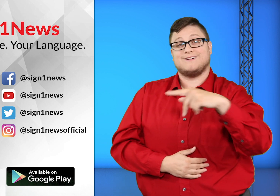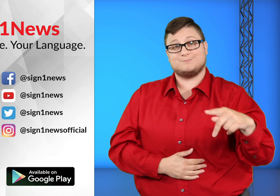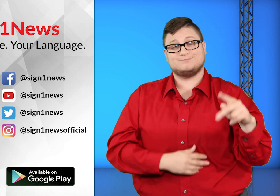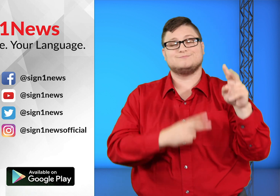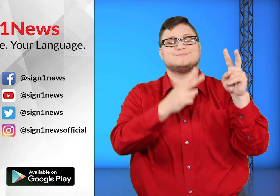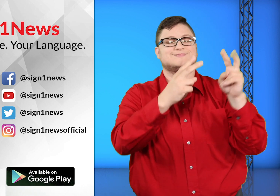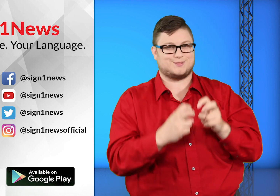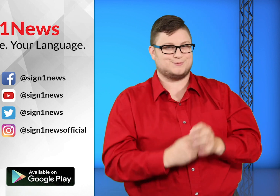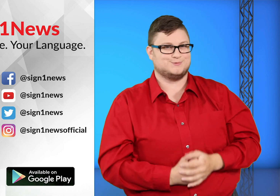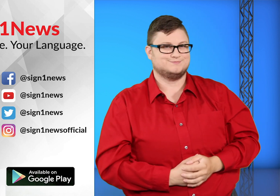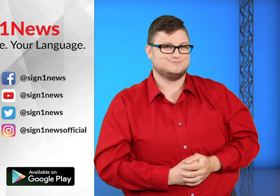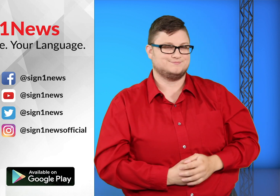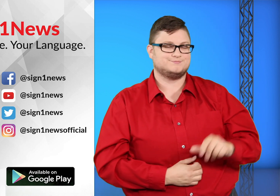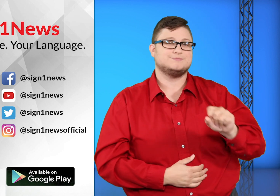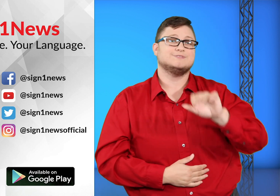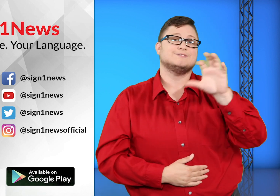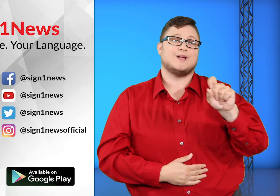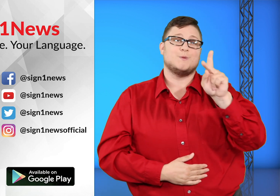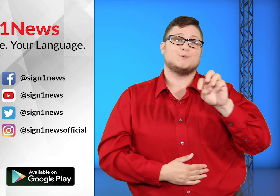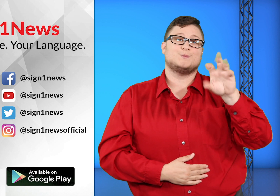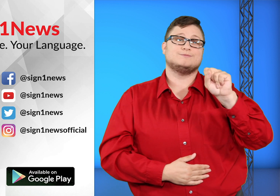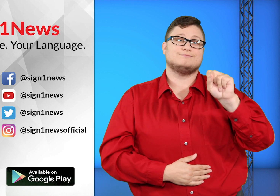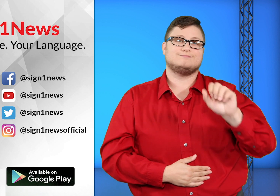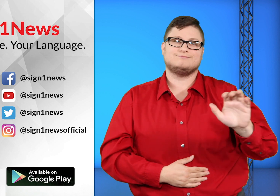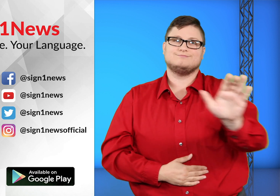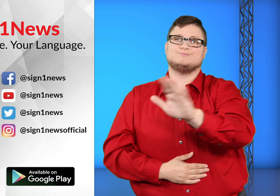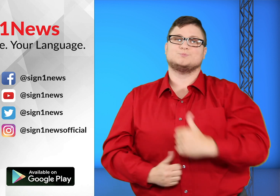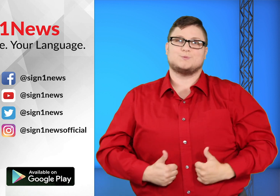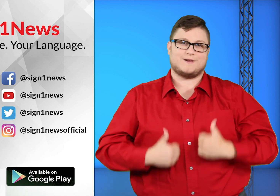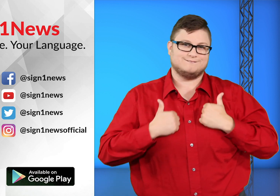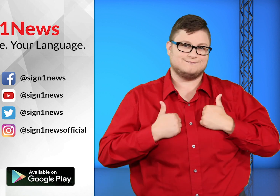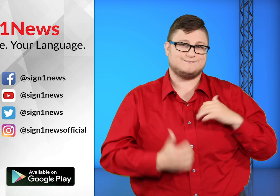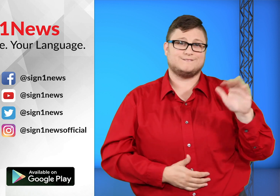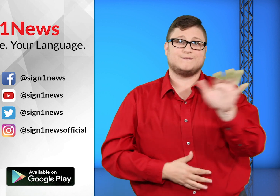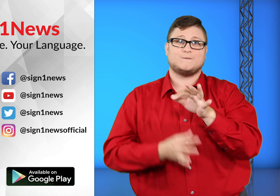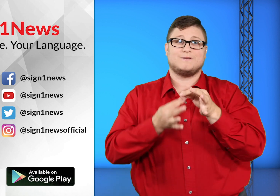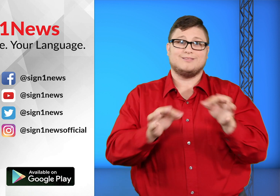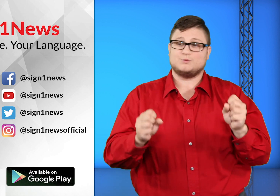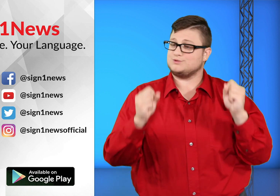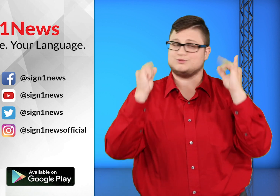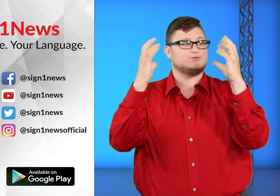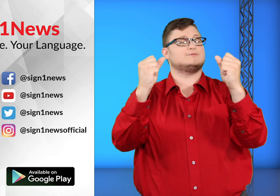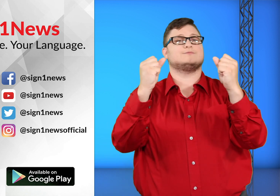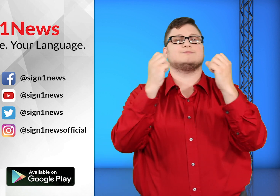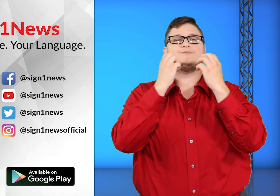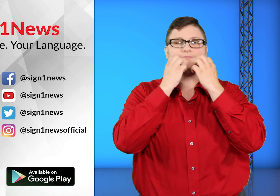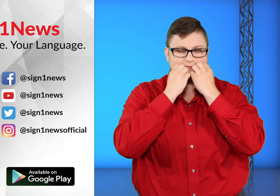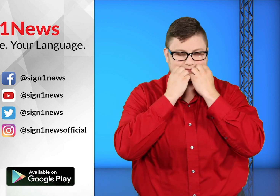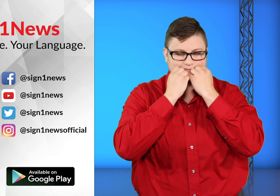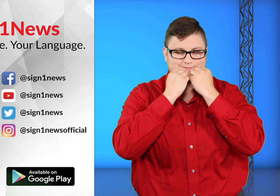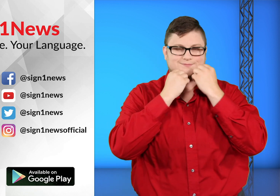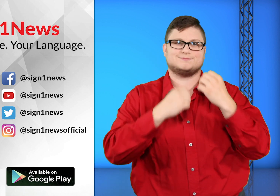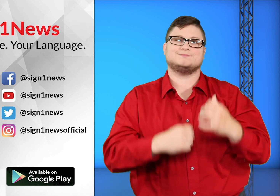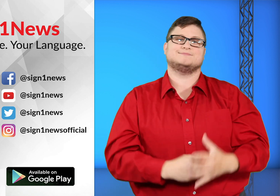app too. Sign1News. Your life. Your life.